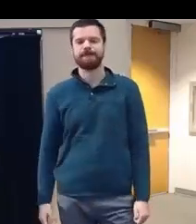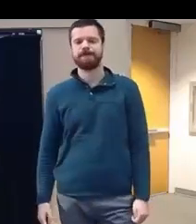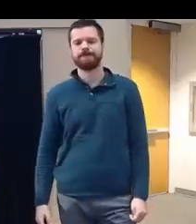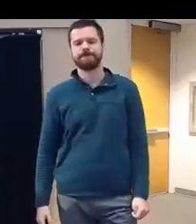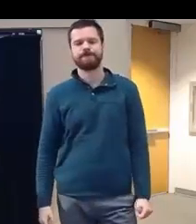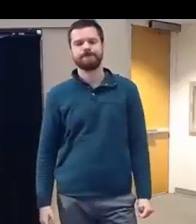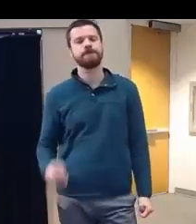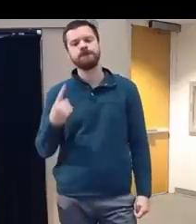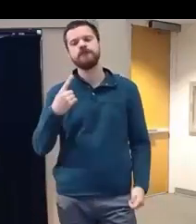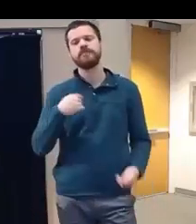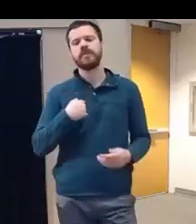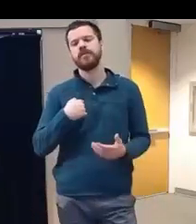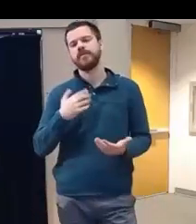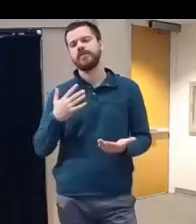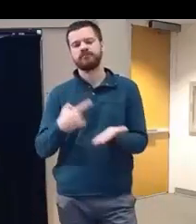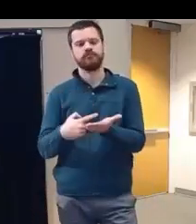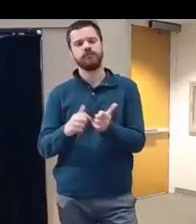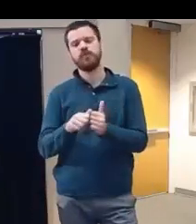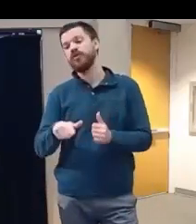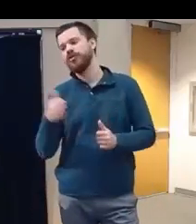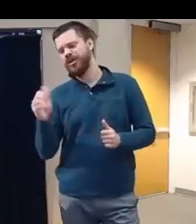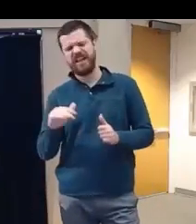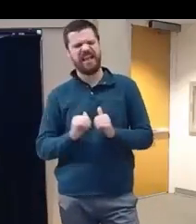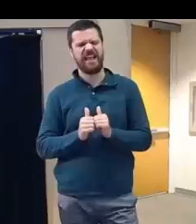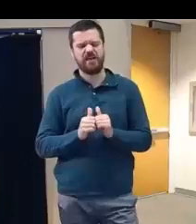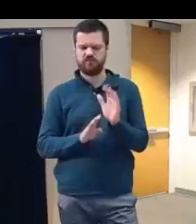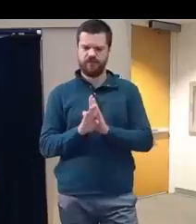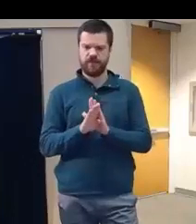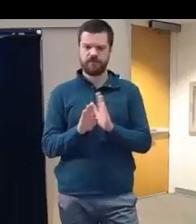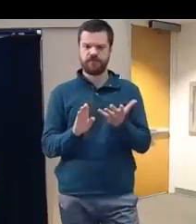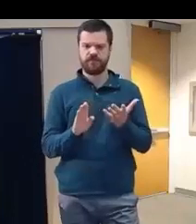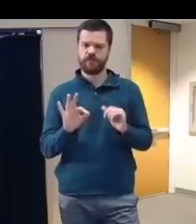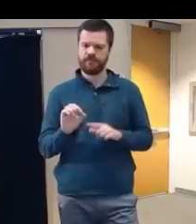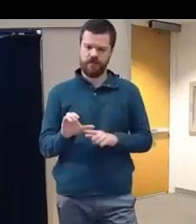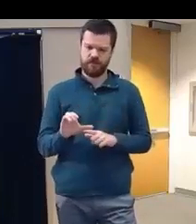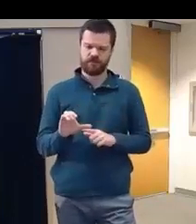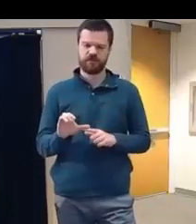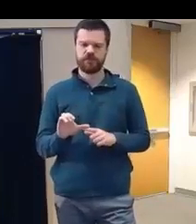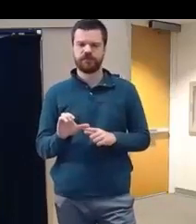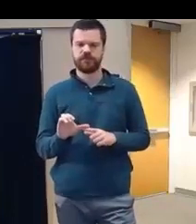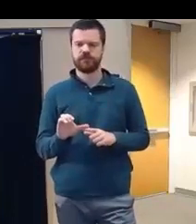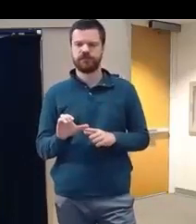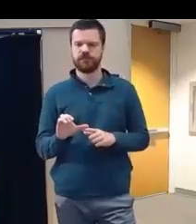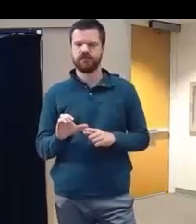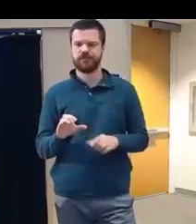things that I've been talking with others about is how to develop the faculty development in our